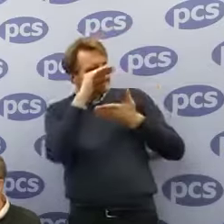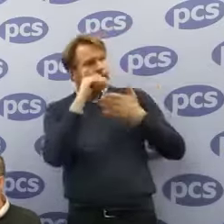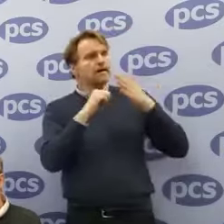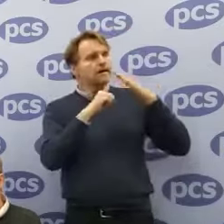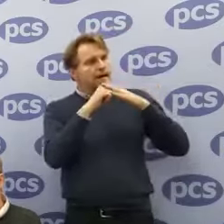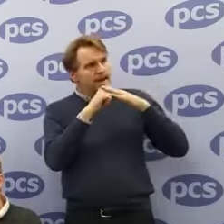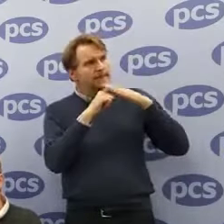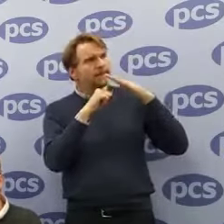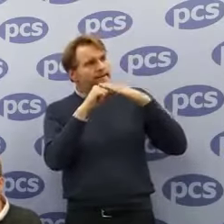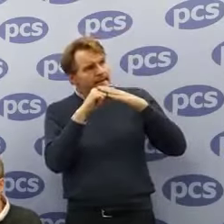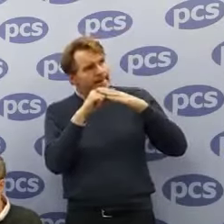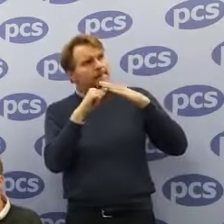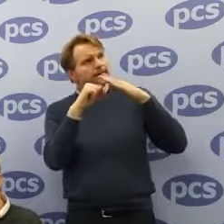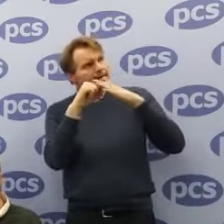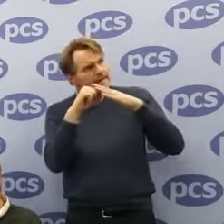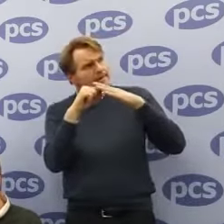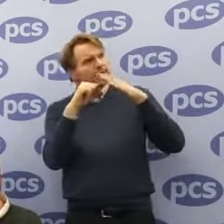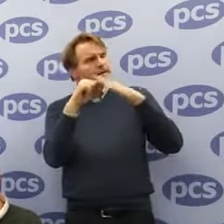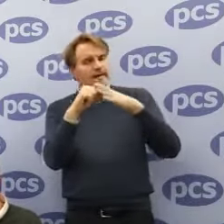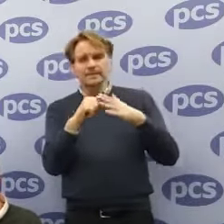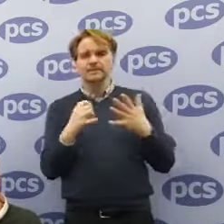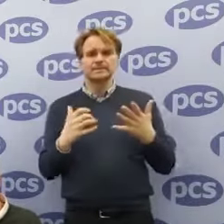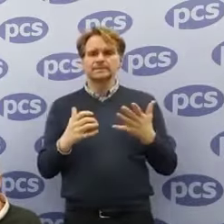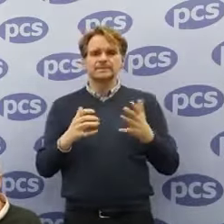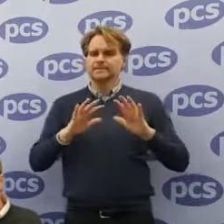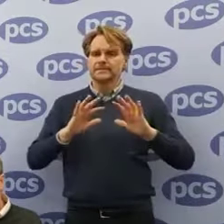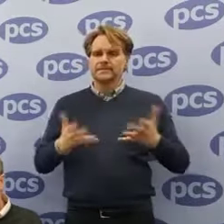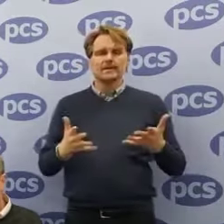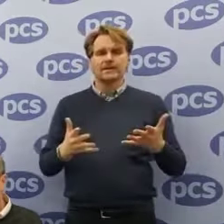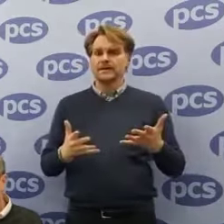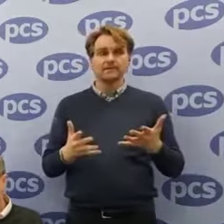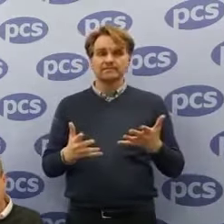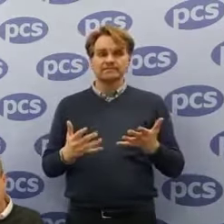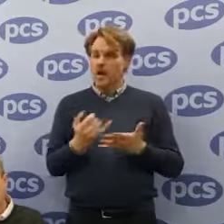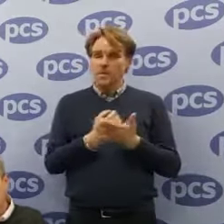and therefore people have done really really badly and the way I would look at